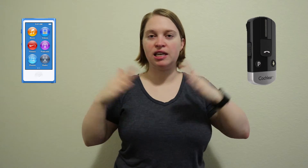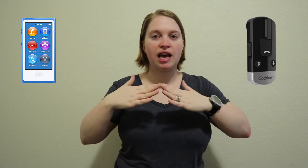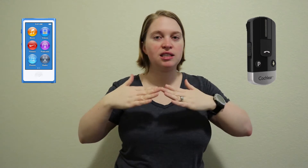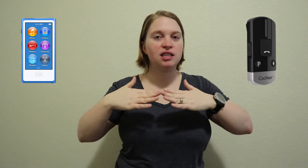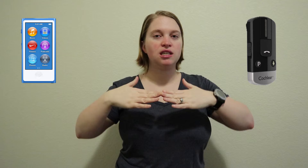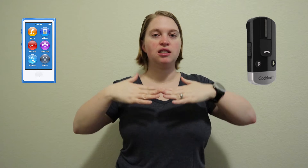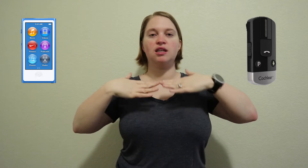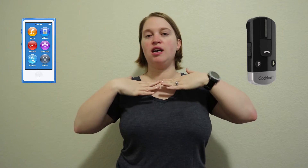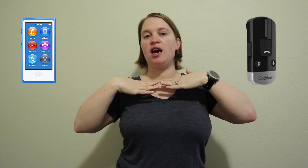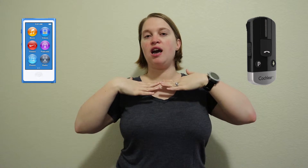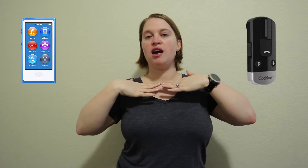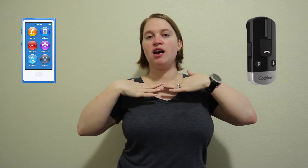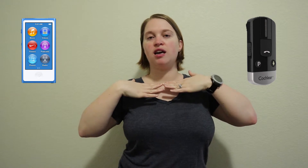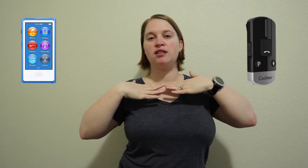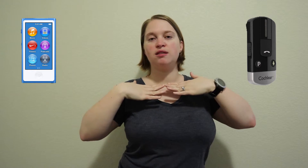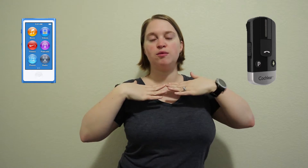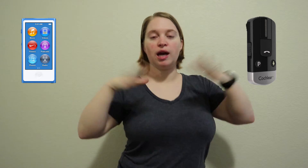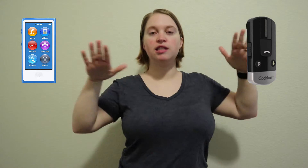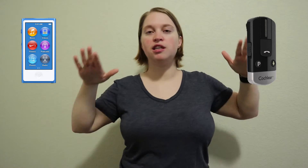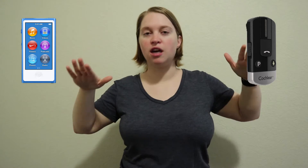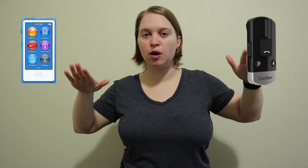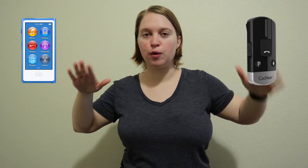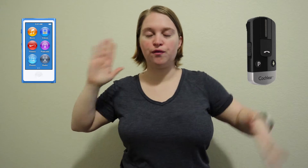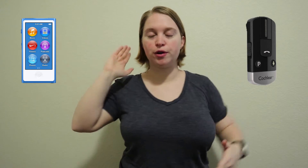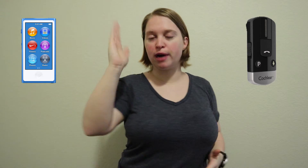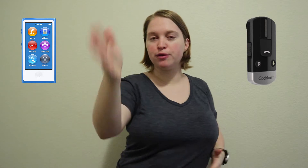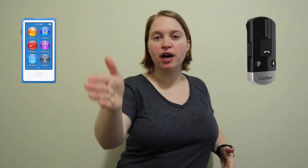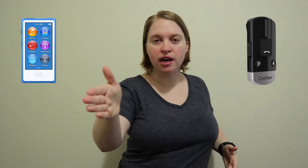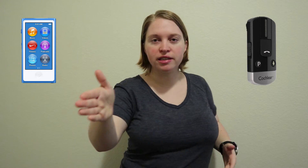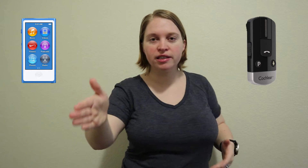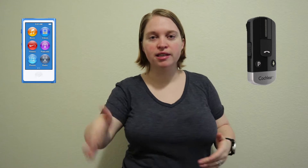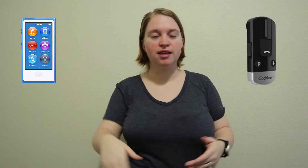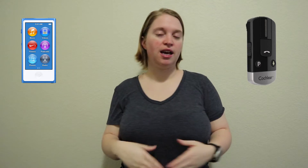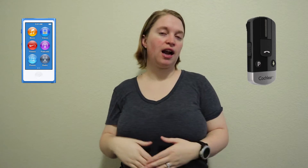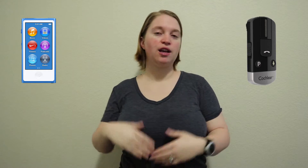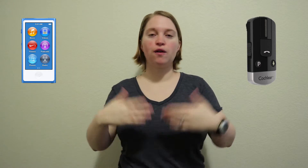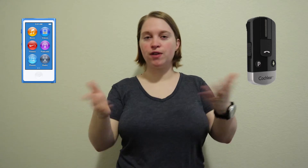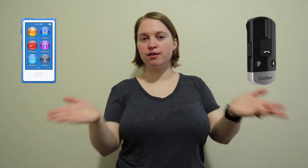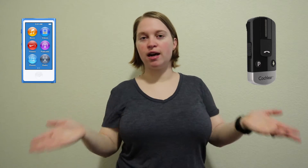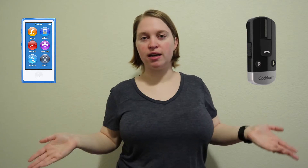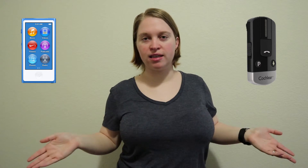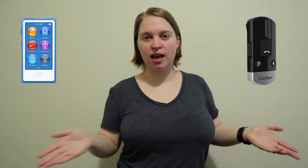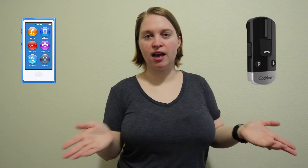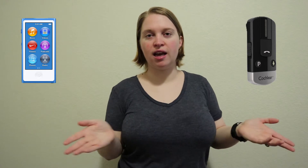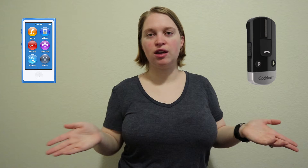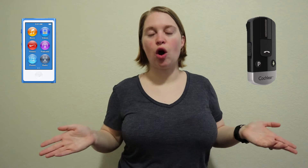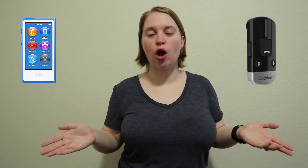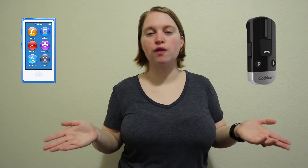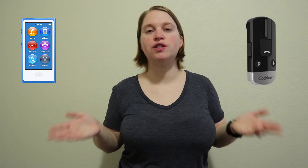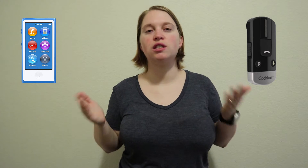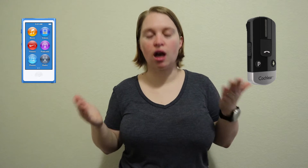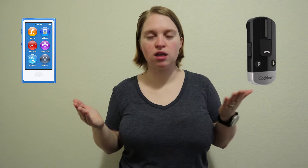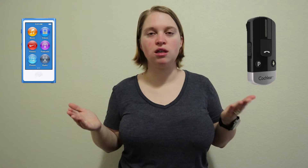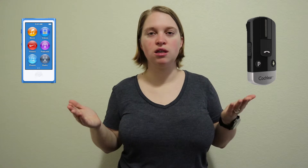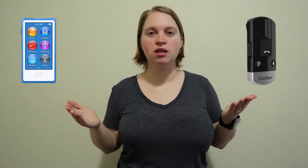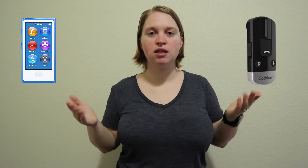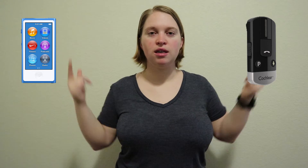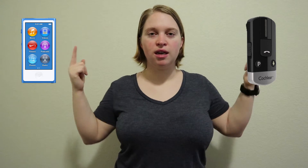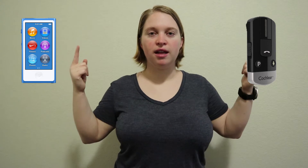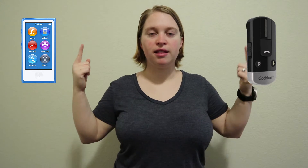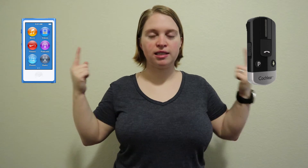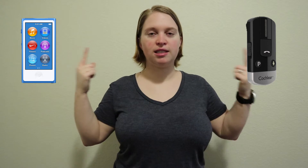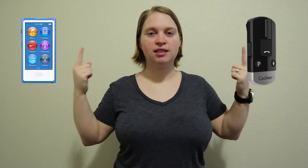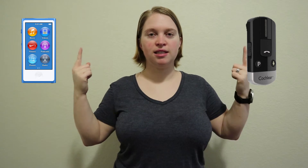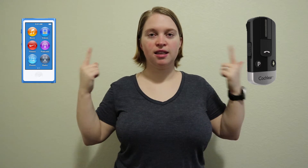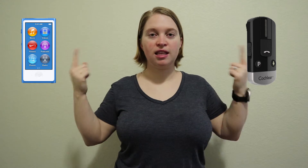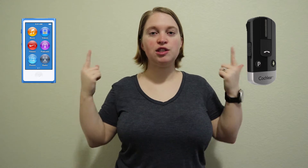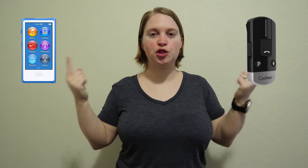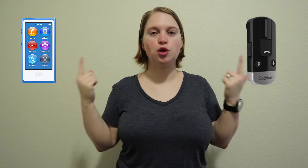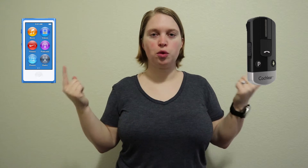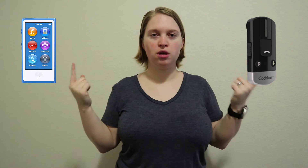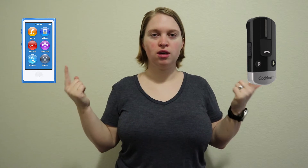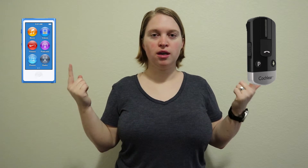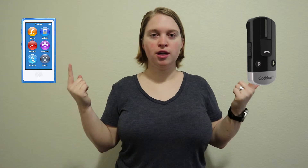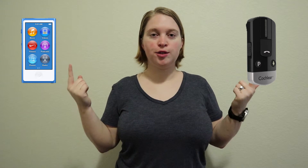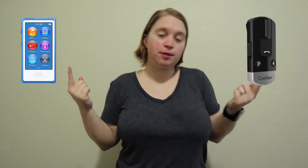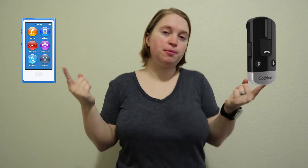and ready to go for my run and I go for a run and all of sudden, this these two just